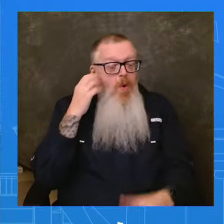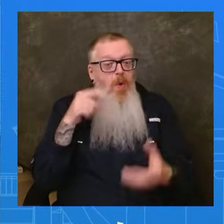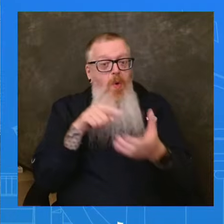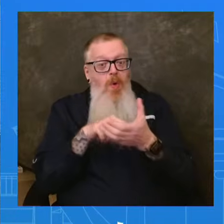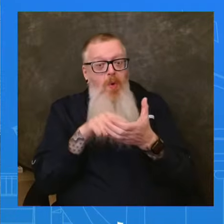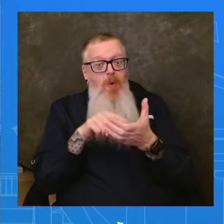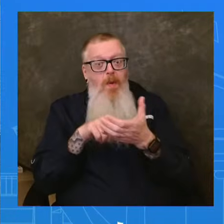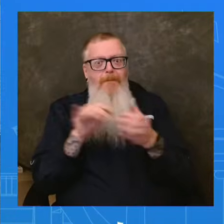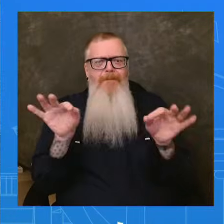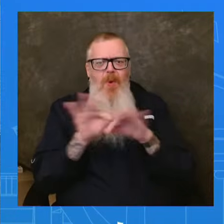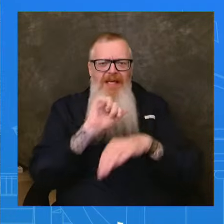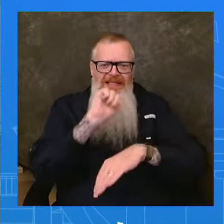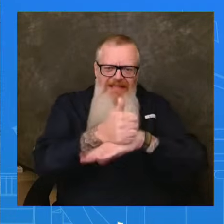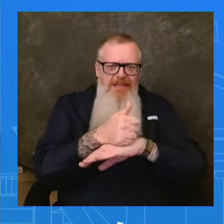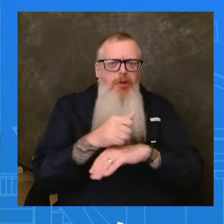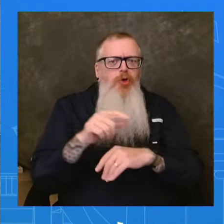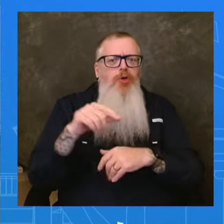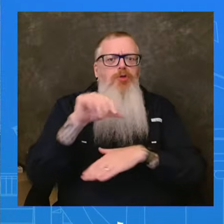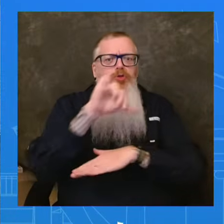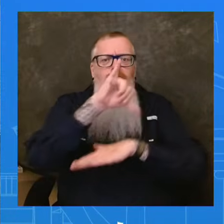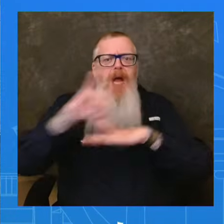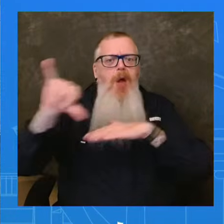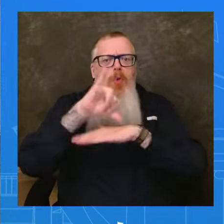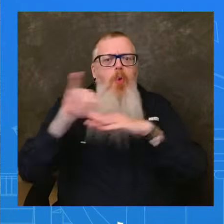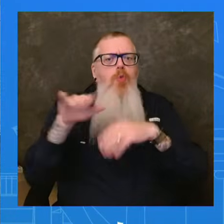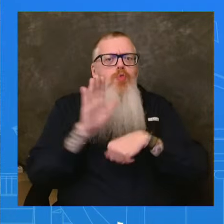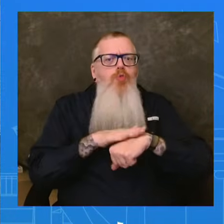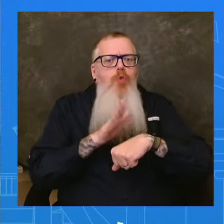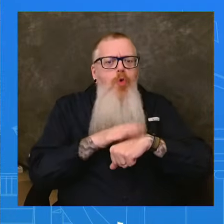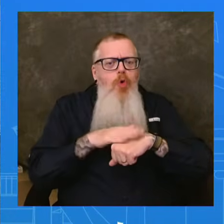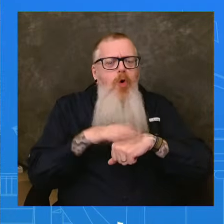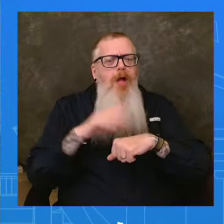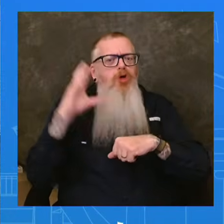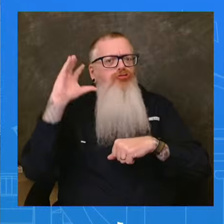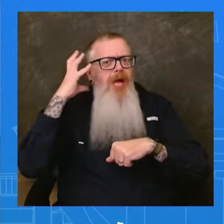there are tornadoes that are happening now -- you need to seek shelter immediately.